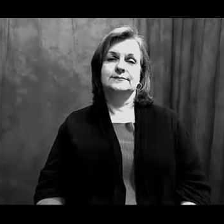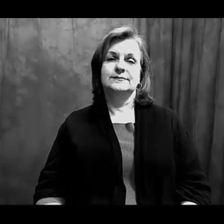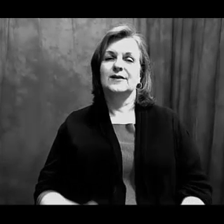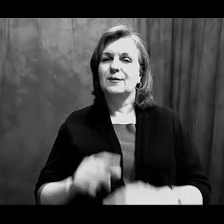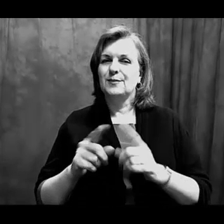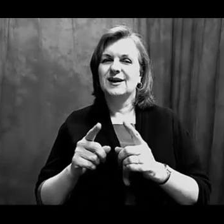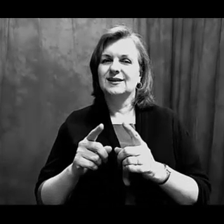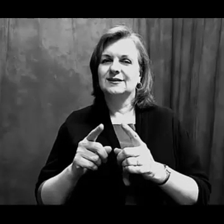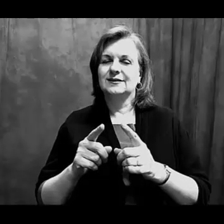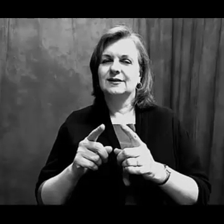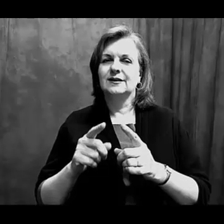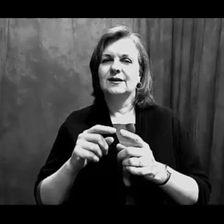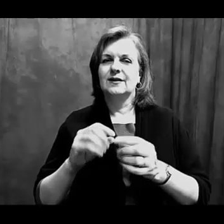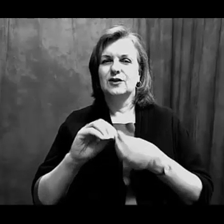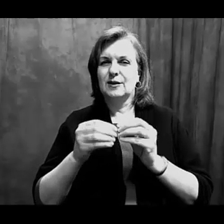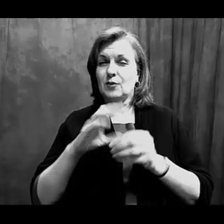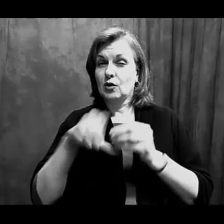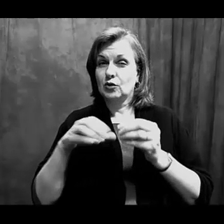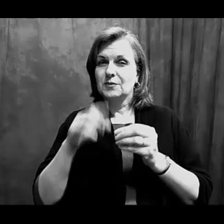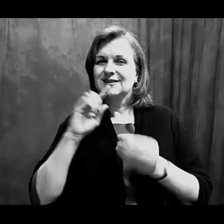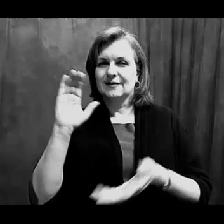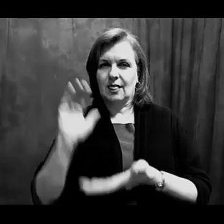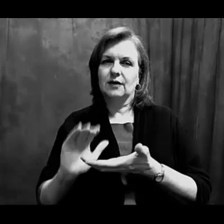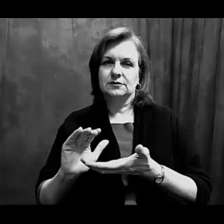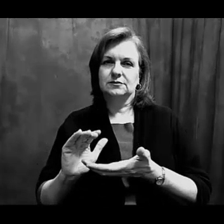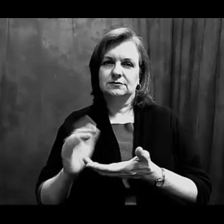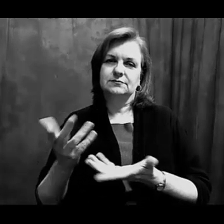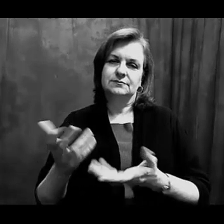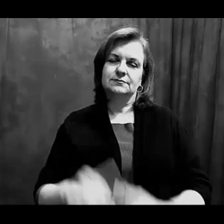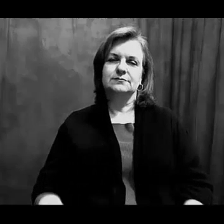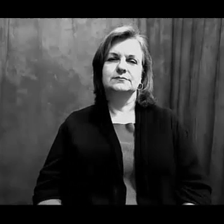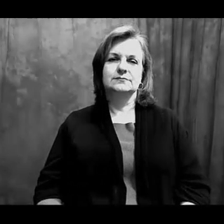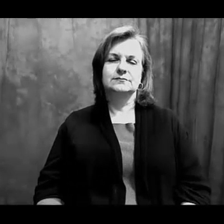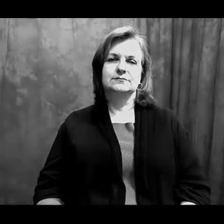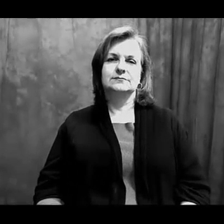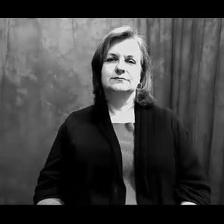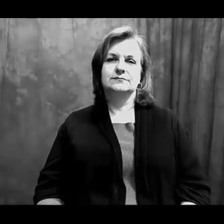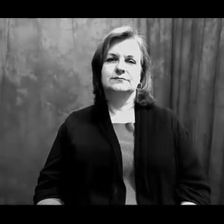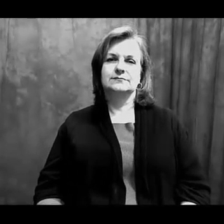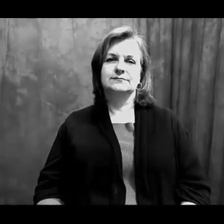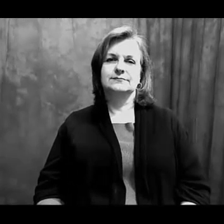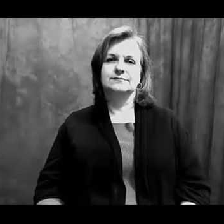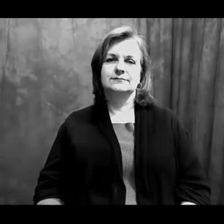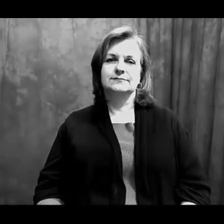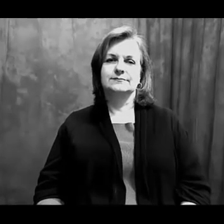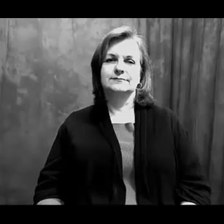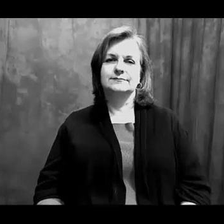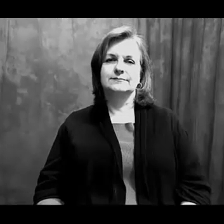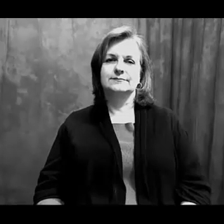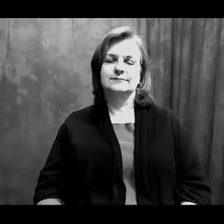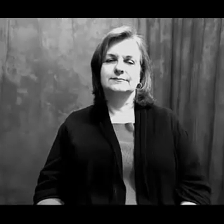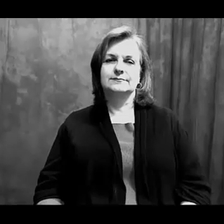but with fewer chromosomes for you